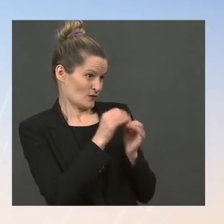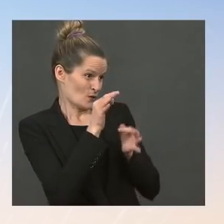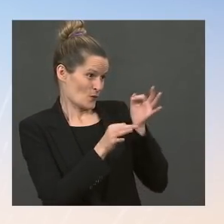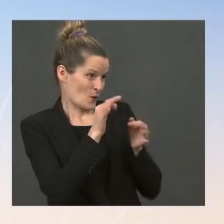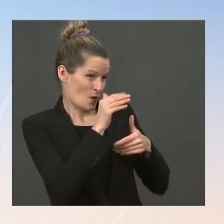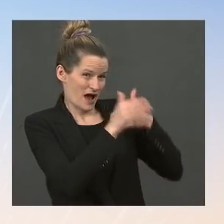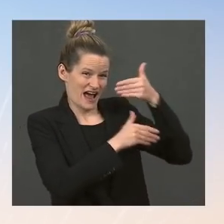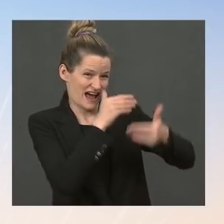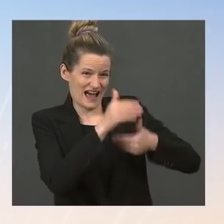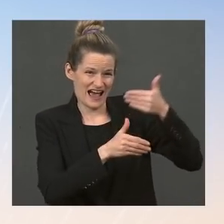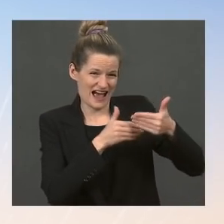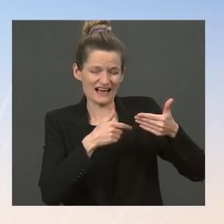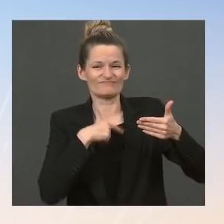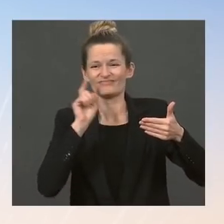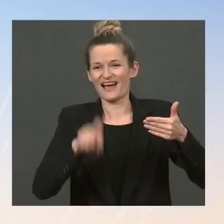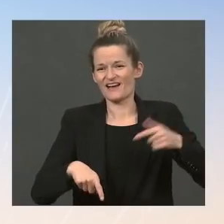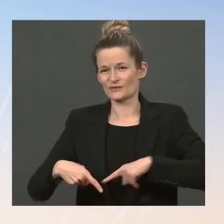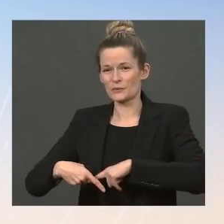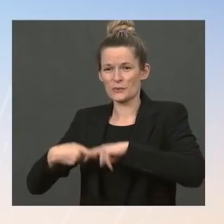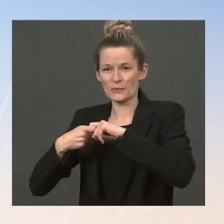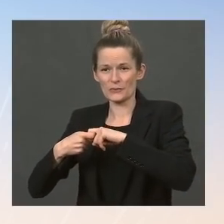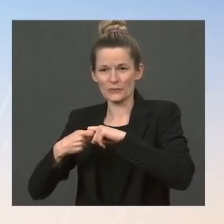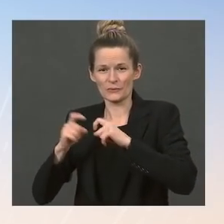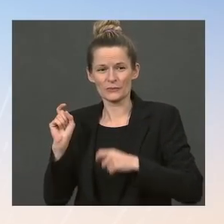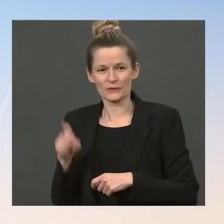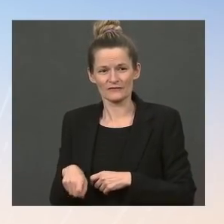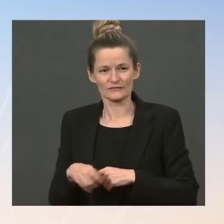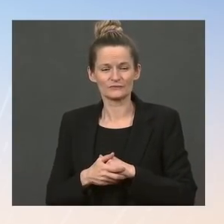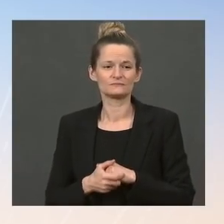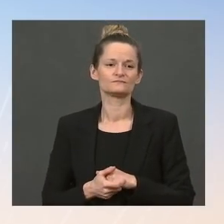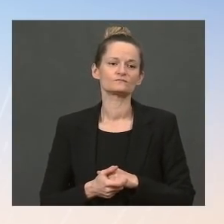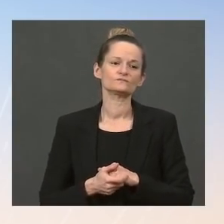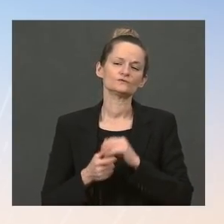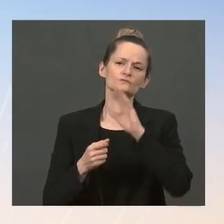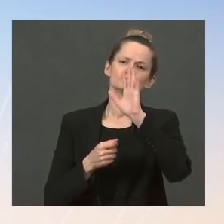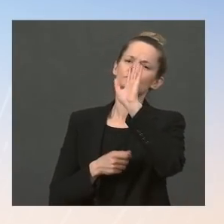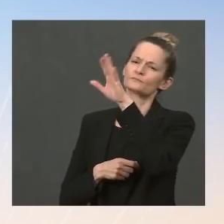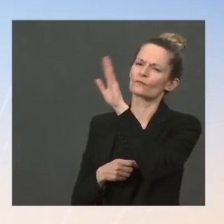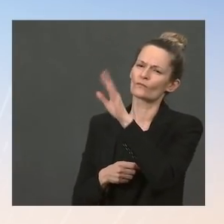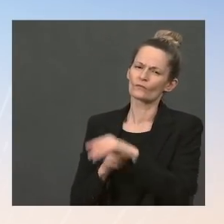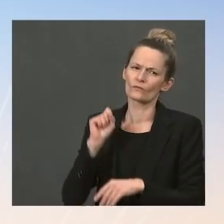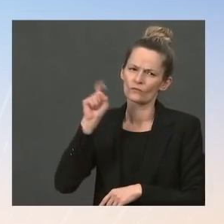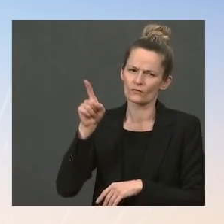Quick question about the security partnership. Yesterday, there was a call when several senior administration officials